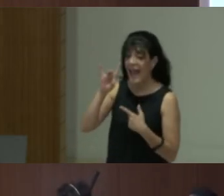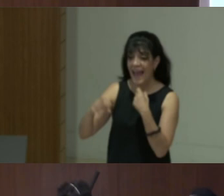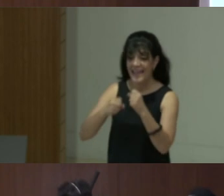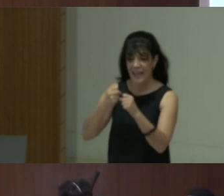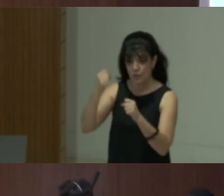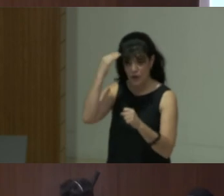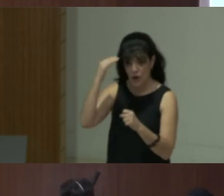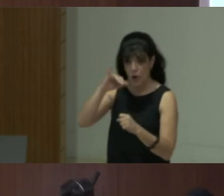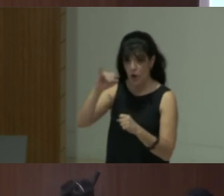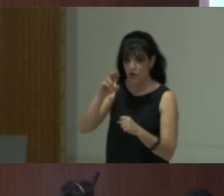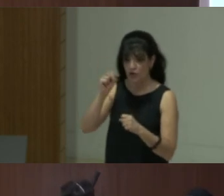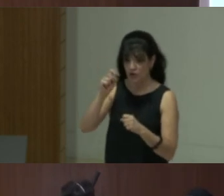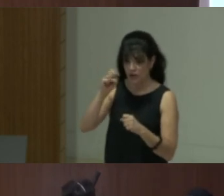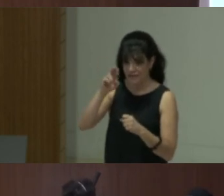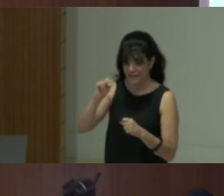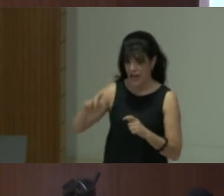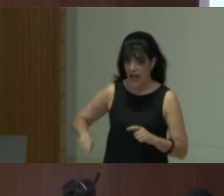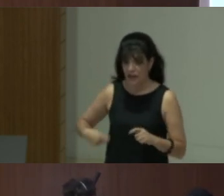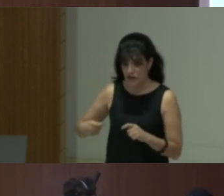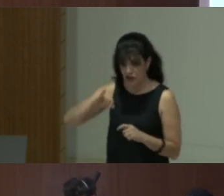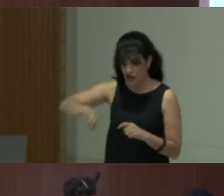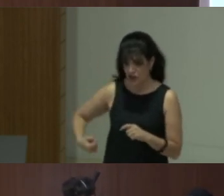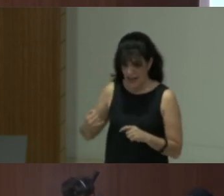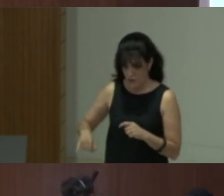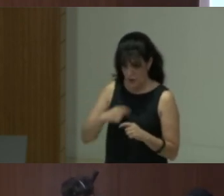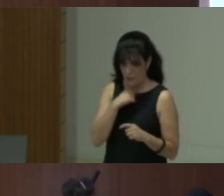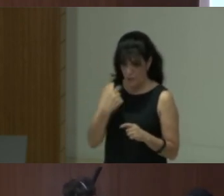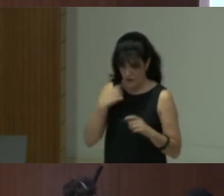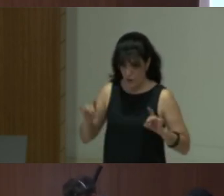Father Justin is a Jesuit priest and general council to the Australian province.